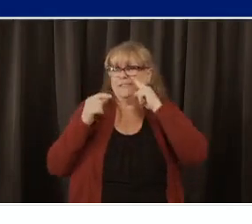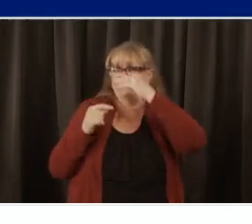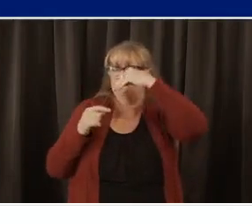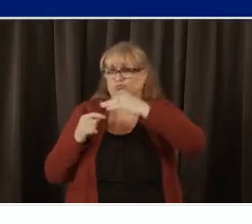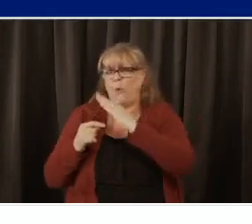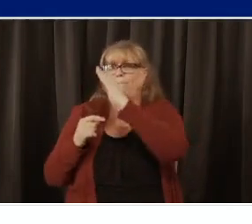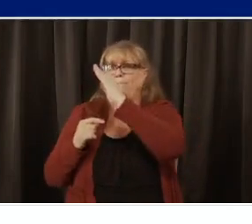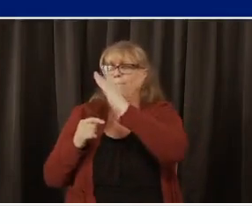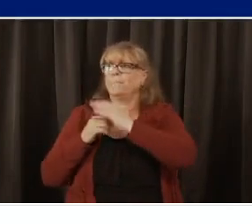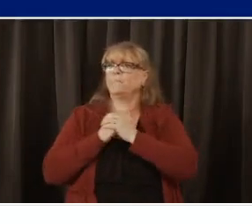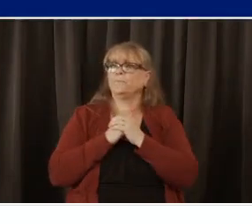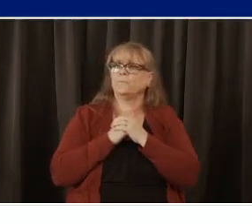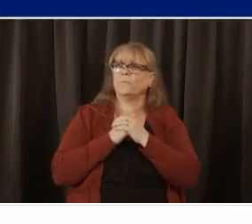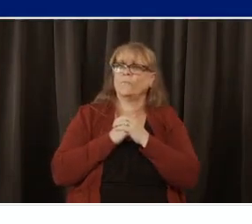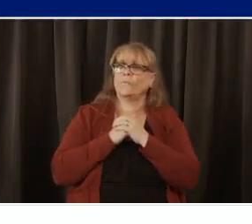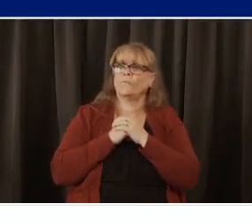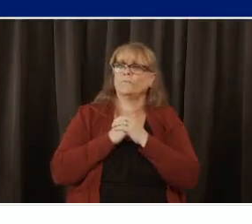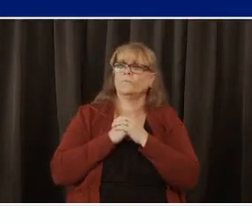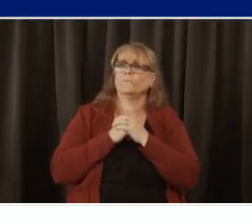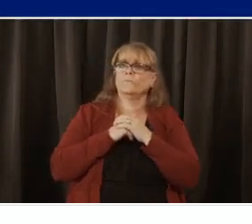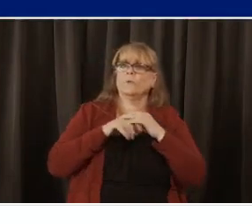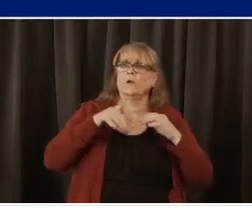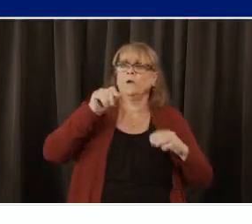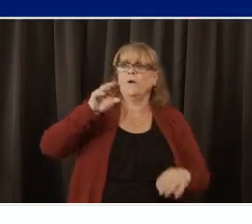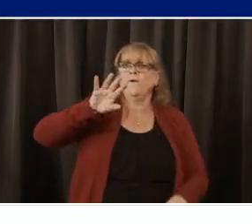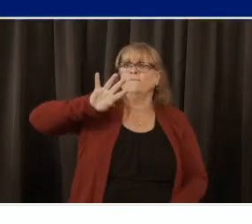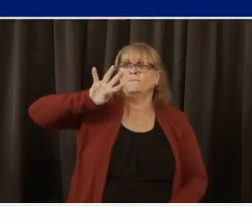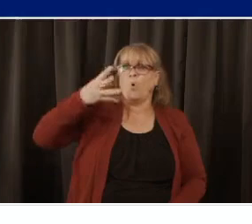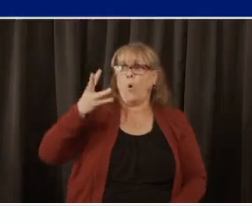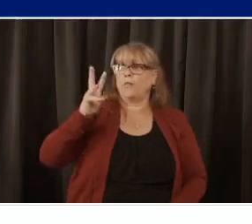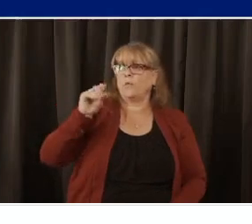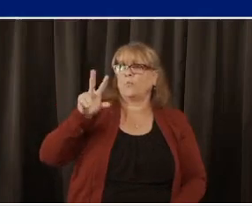Times from earlier this week and I really liked how they showed this data on trends and